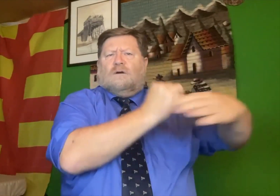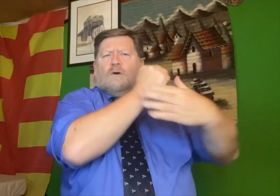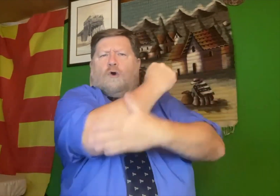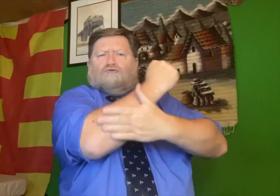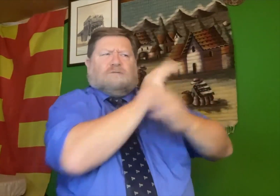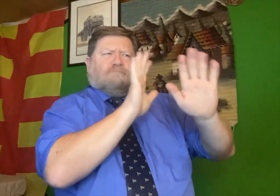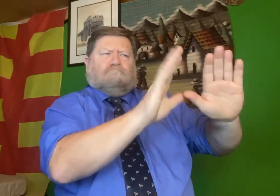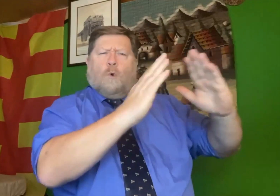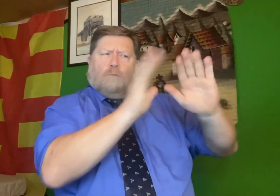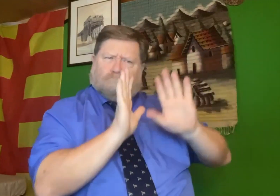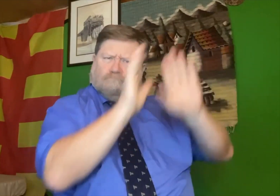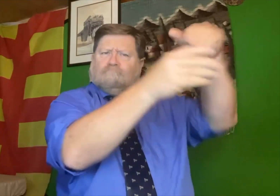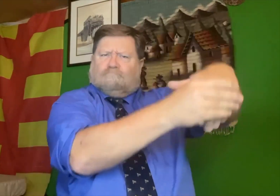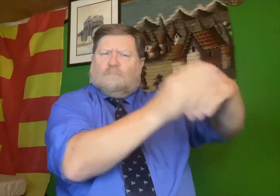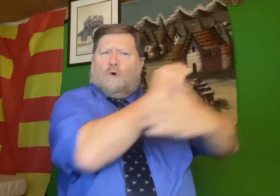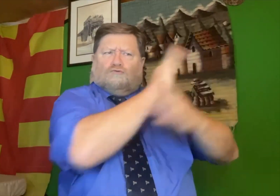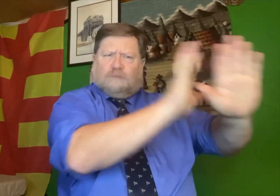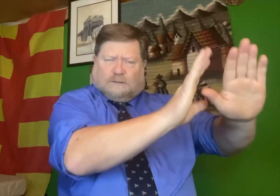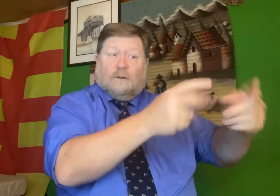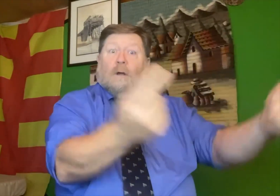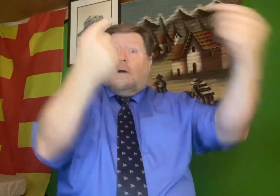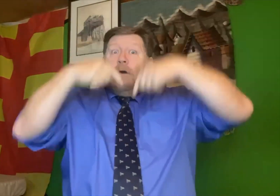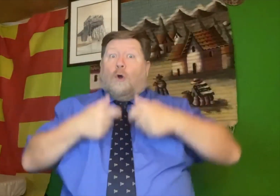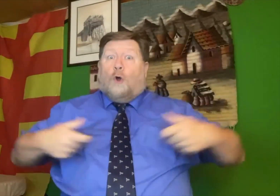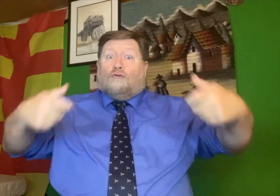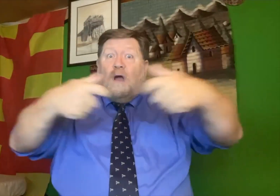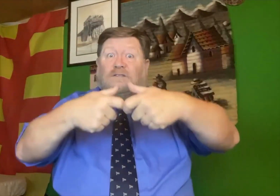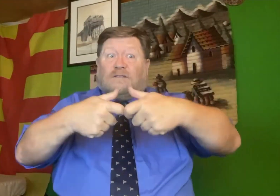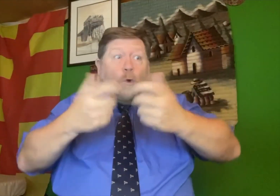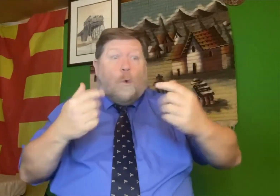between nations behind, leave them at home when you go to Congress